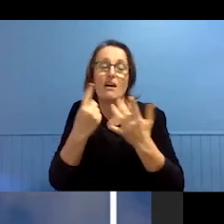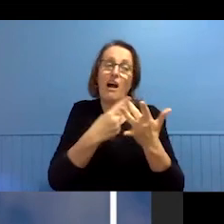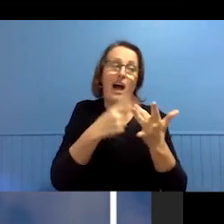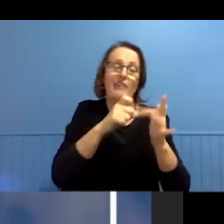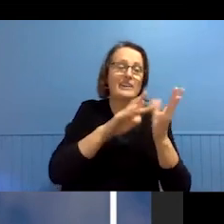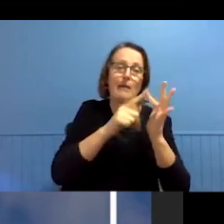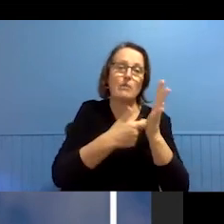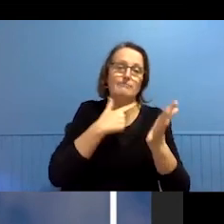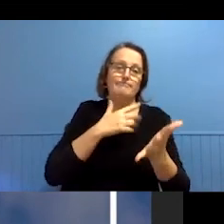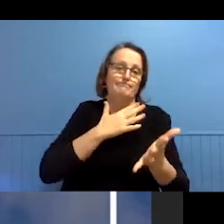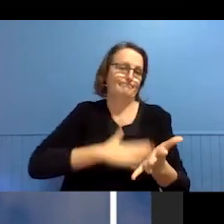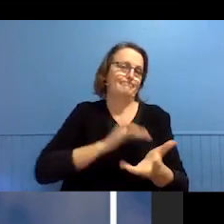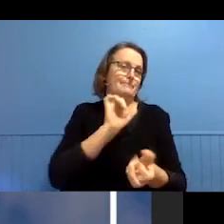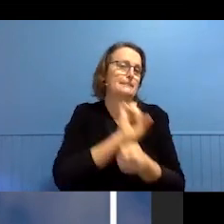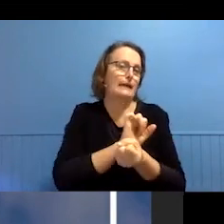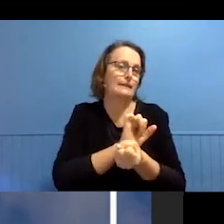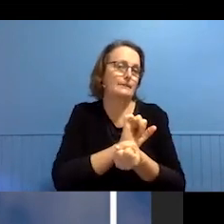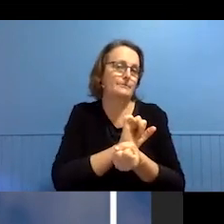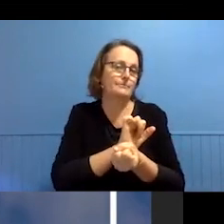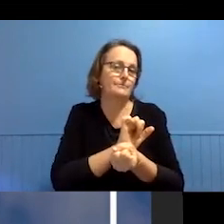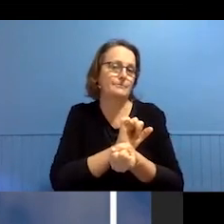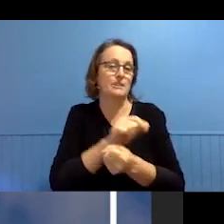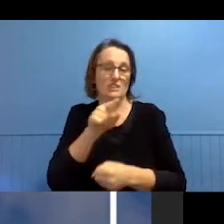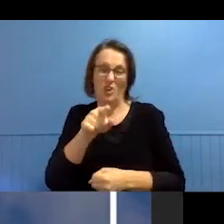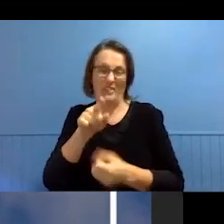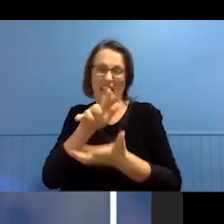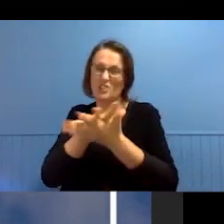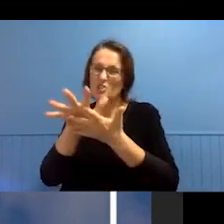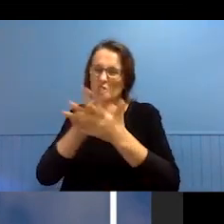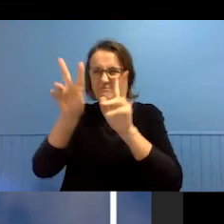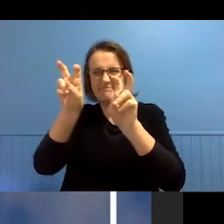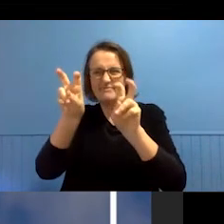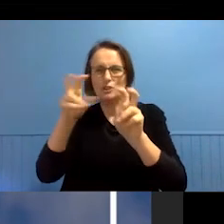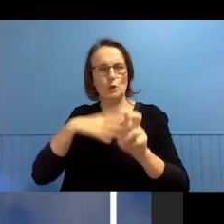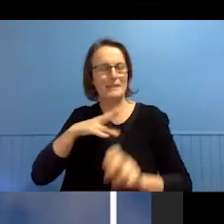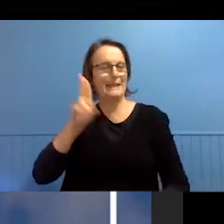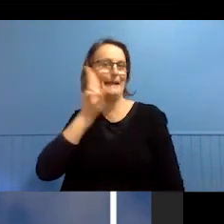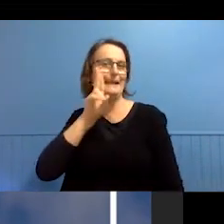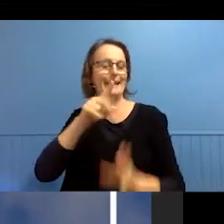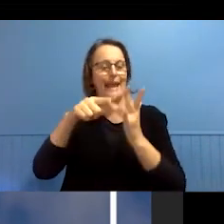unless you're after this kind of a shot, which generally you're not, you really want to get a camera with a clean output or capability to have